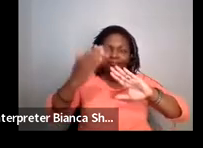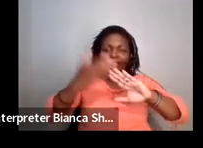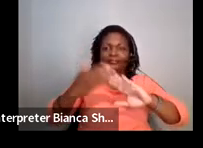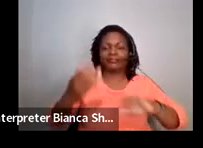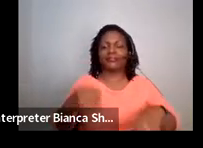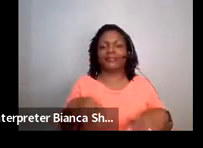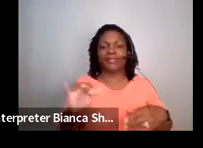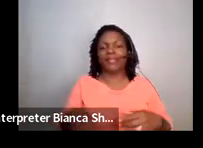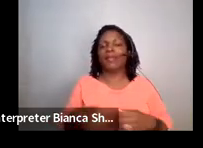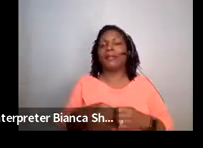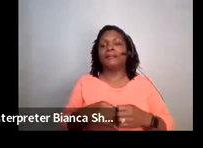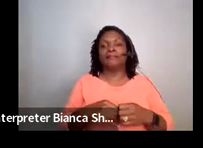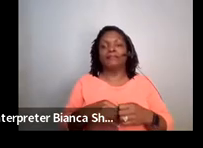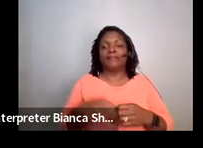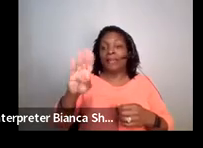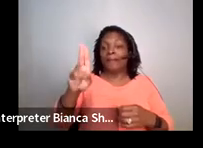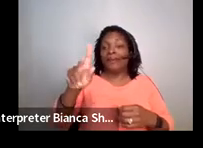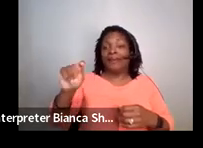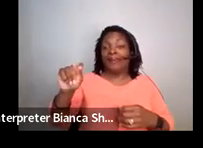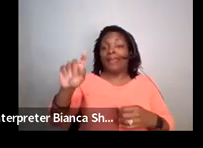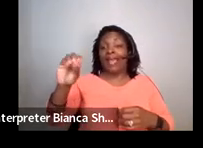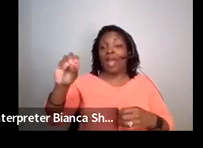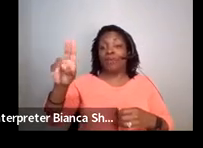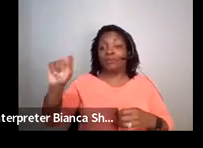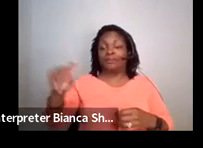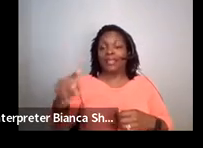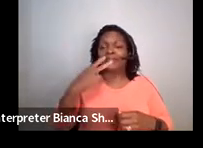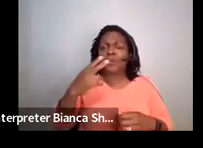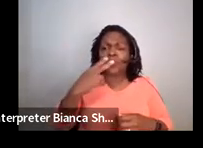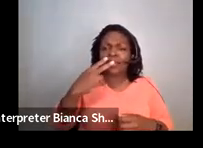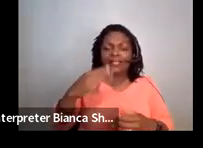What you do, for your heart is good for your brain. We want you to think heads up.